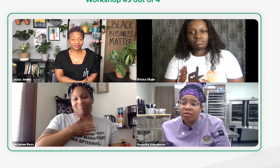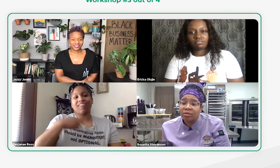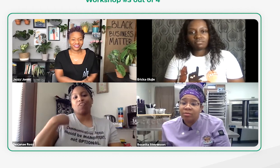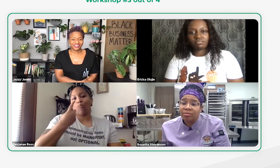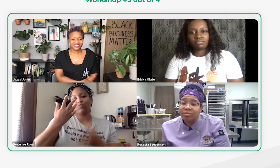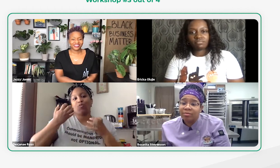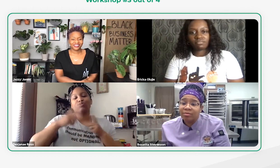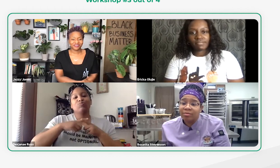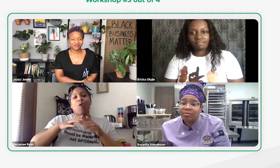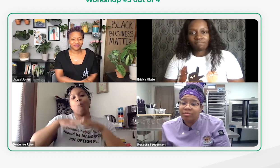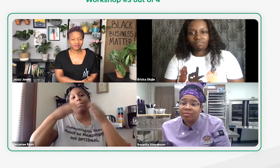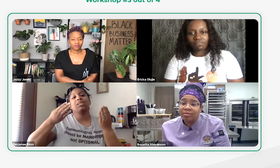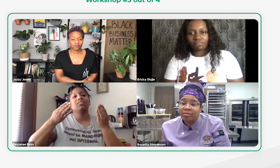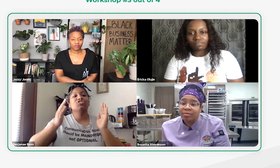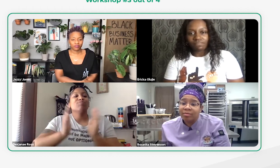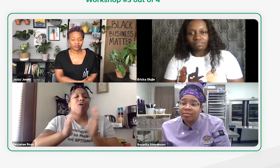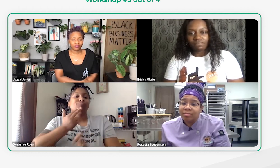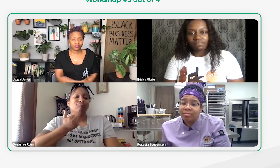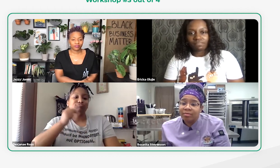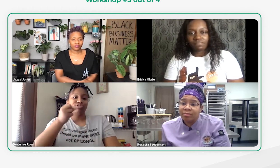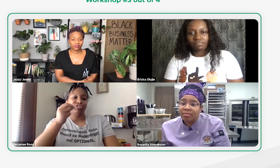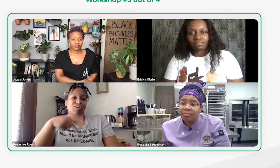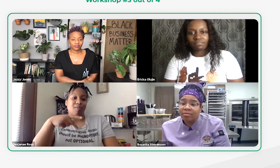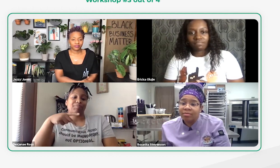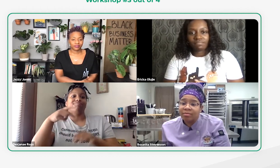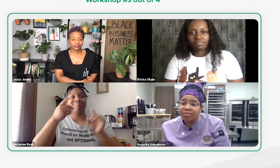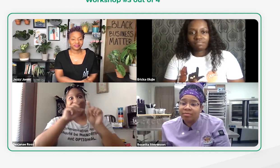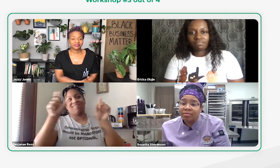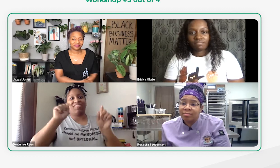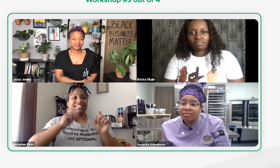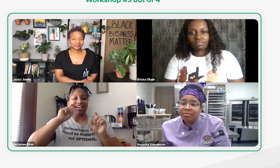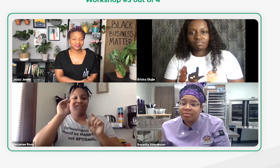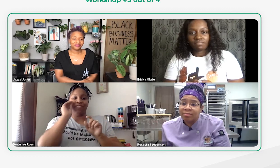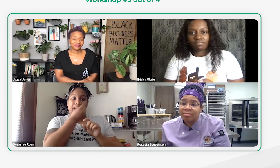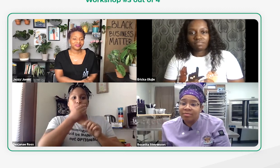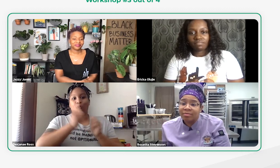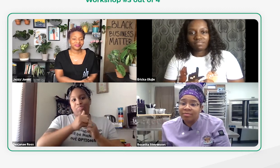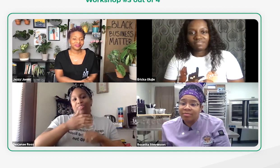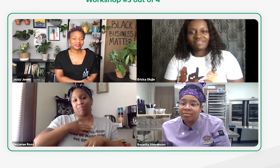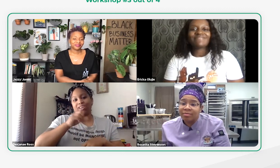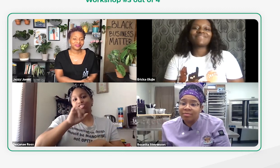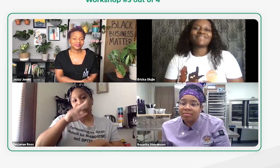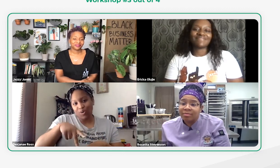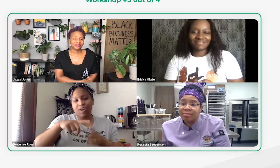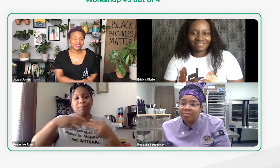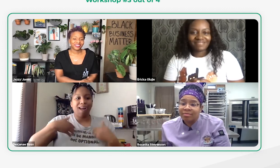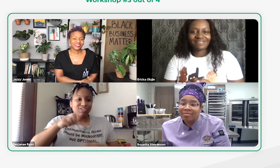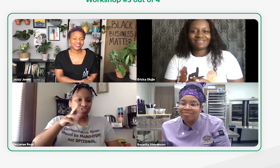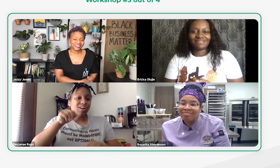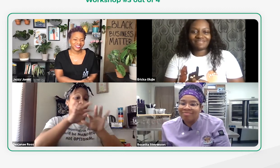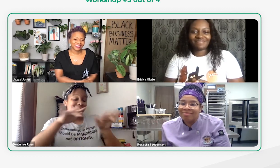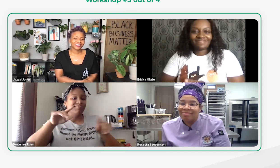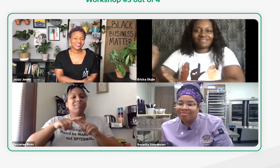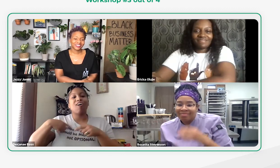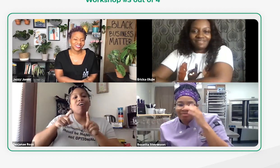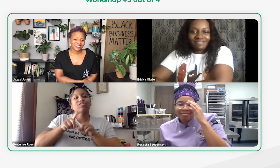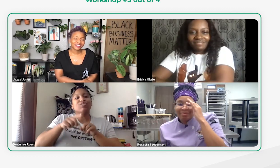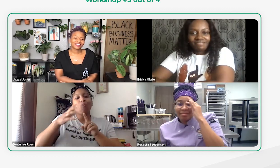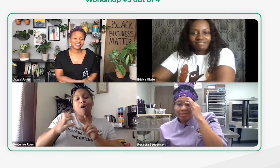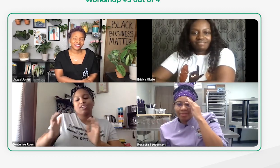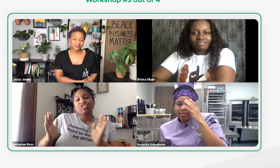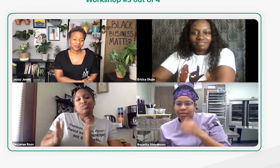I'm a small town girl. Of always wanted to open a small town shop and have the flour and flower shop